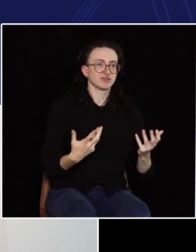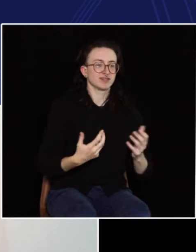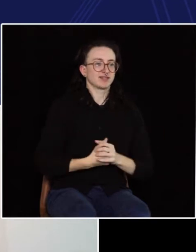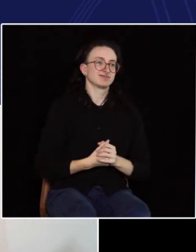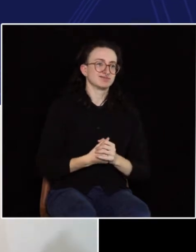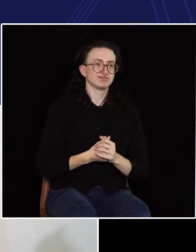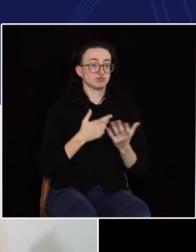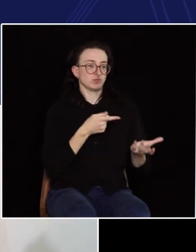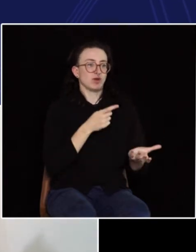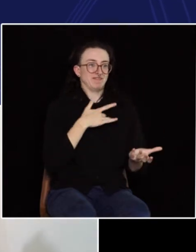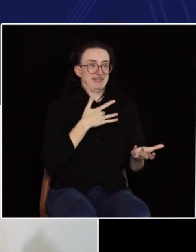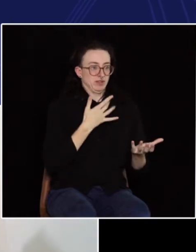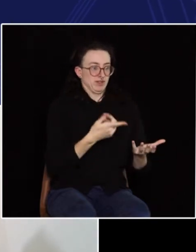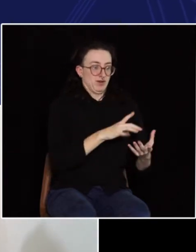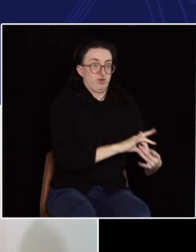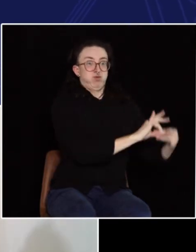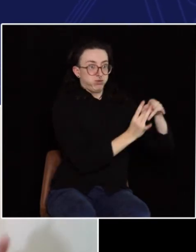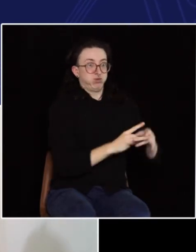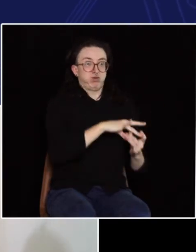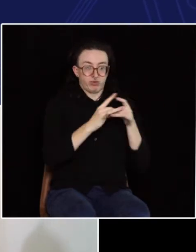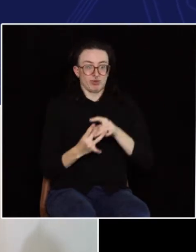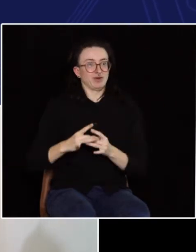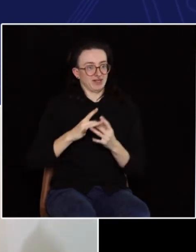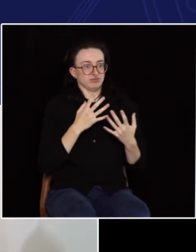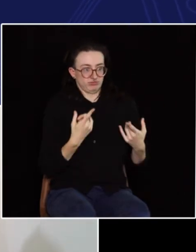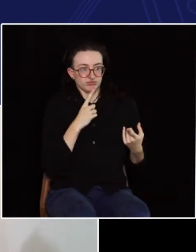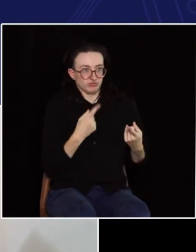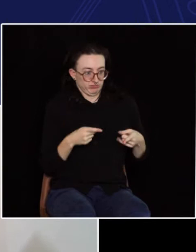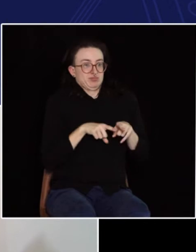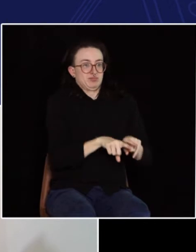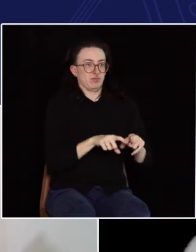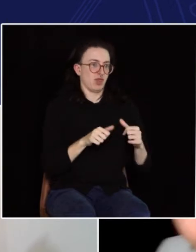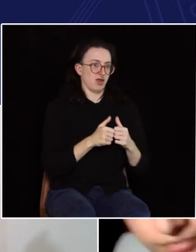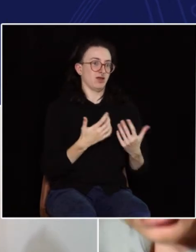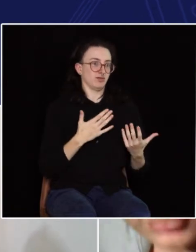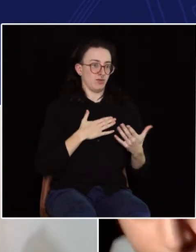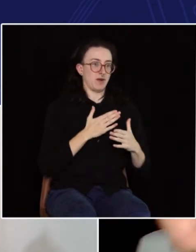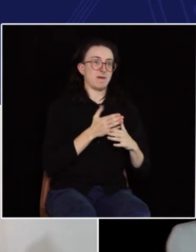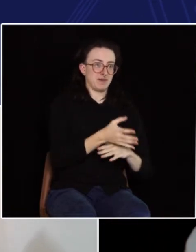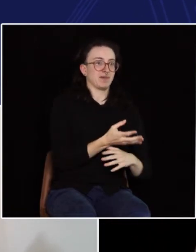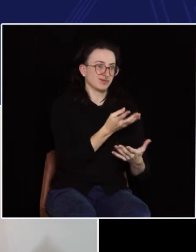And so it's sort of like connected and very aligned with my post-doc training.